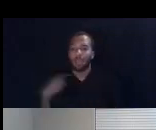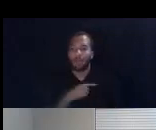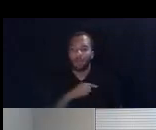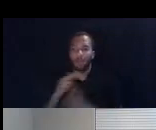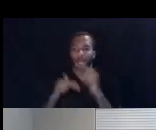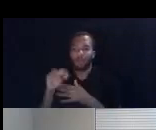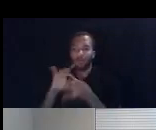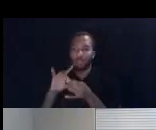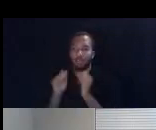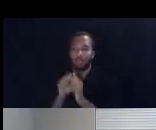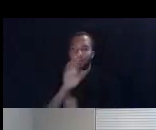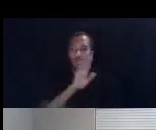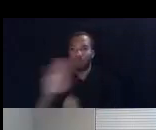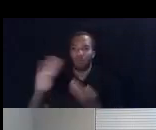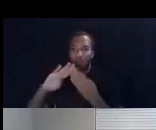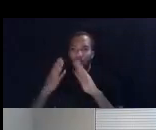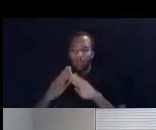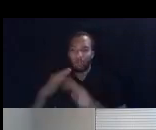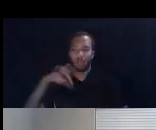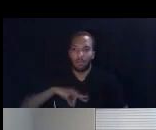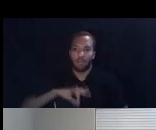with your community benefits program or department?